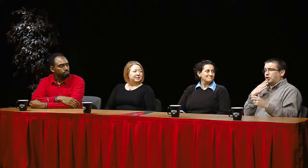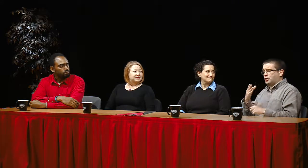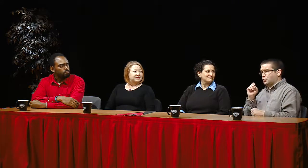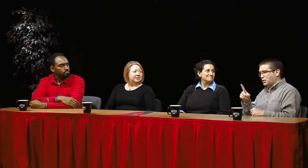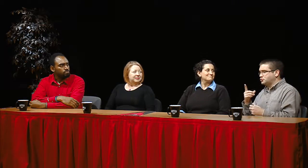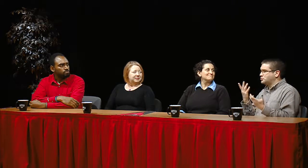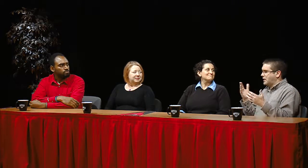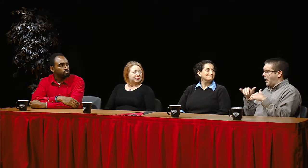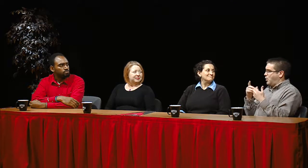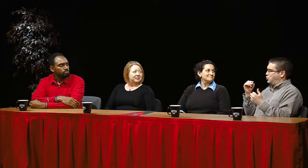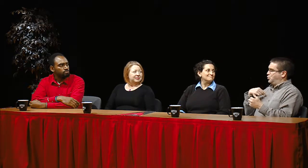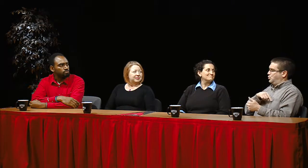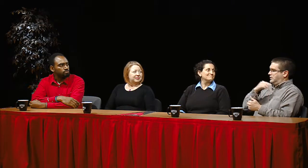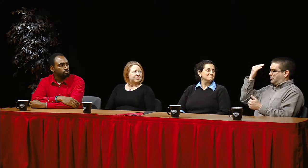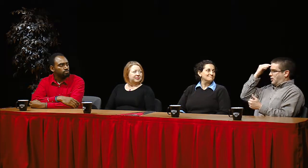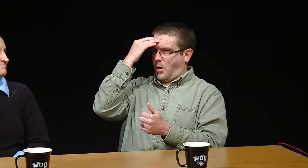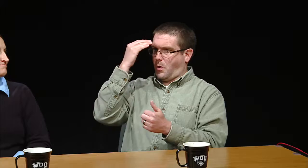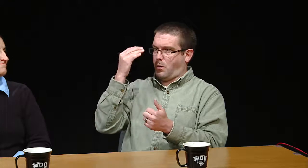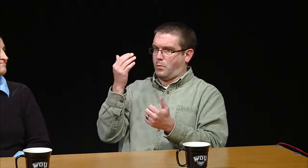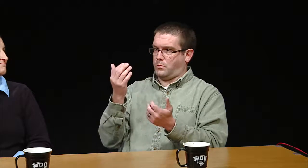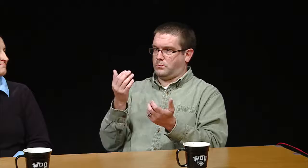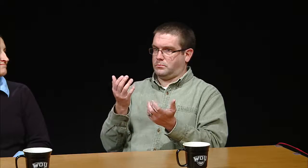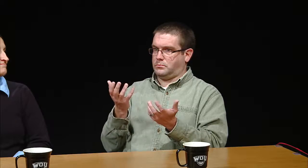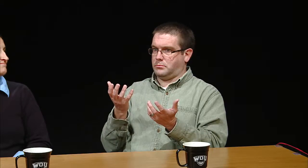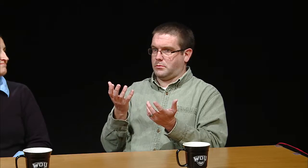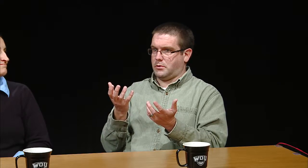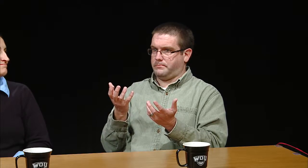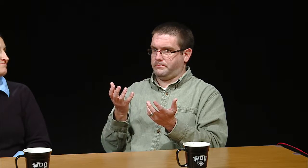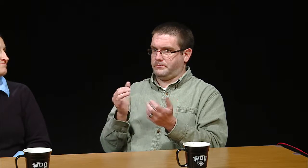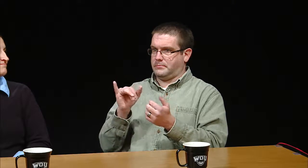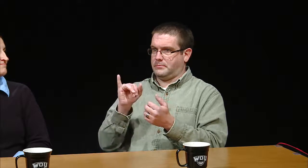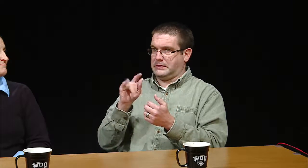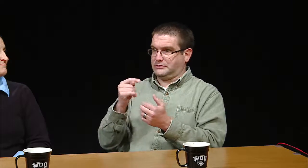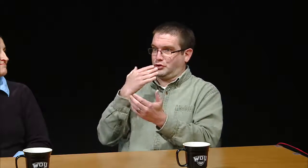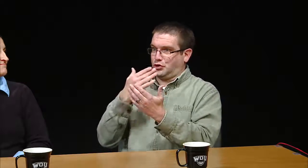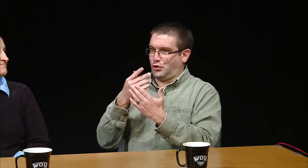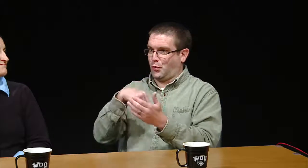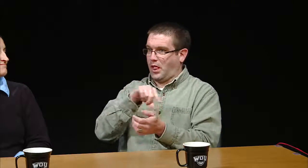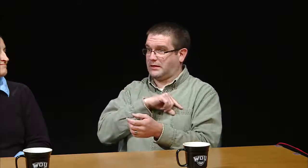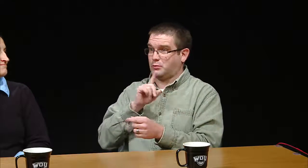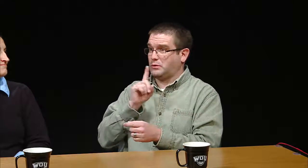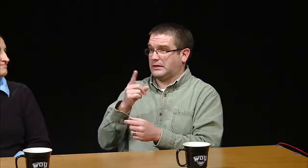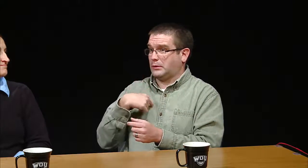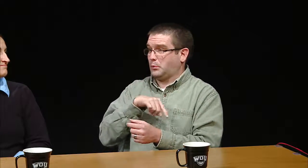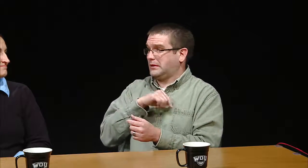Camtasia can take a long time to produce the video, and, again, I'm always adding that voice track to it